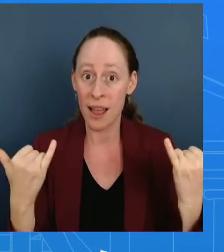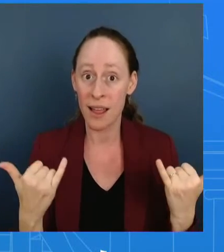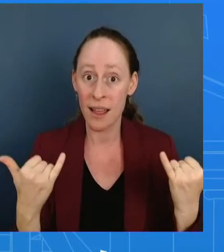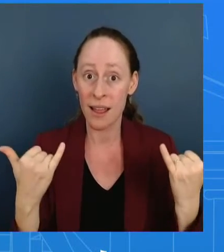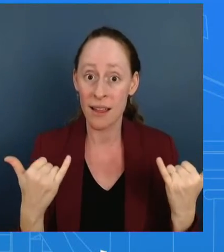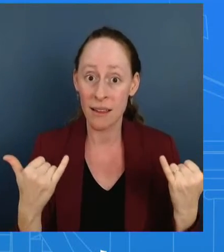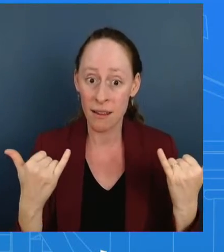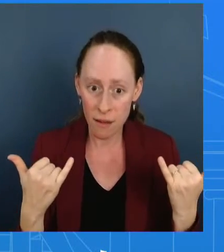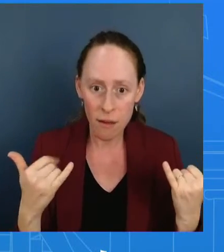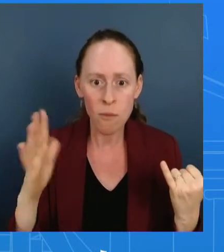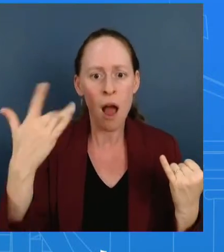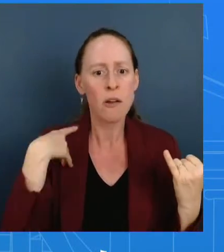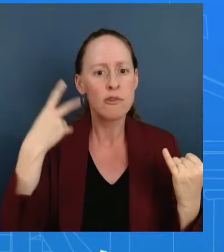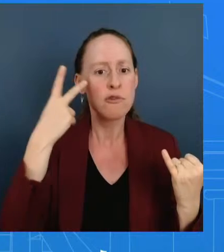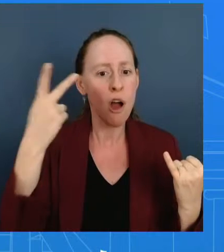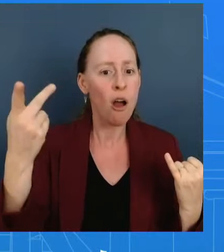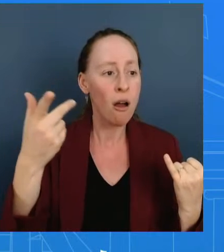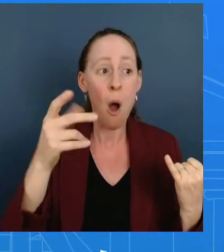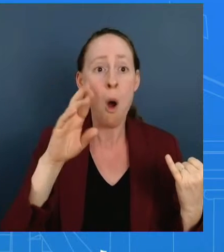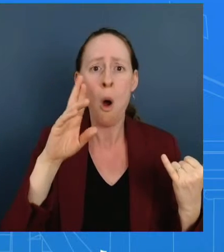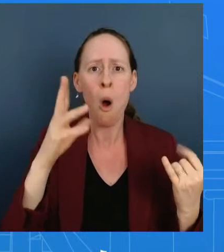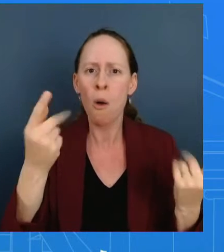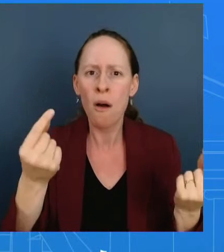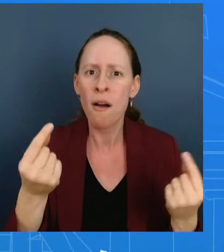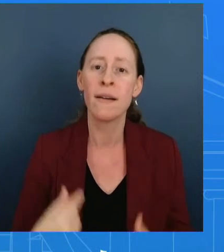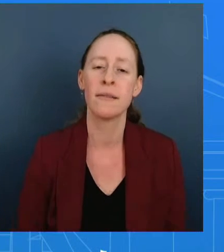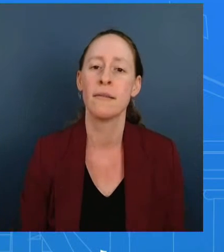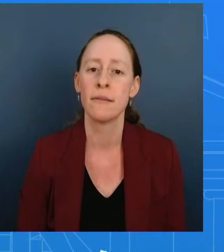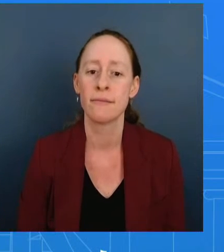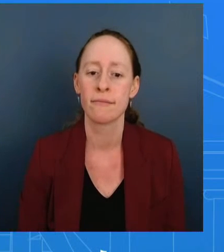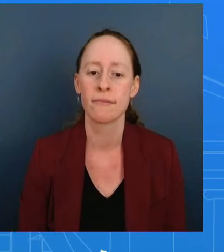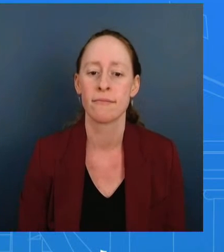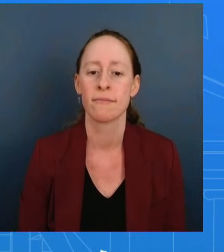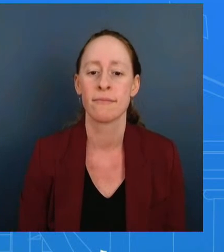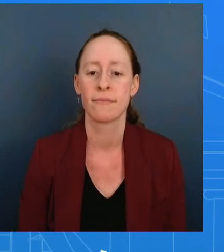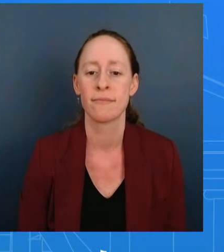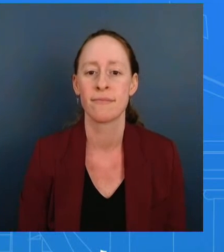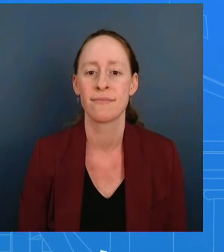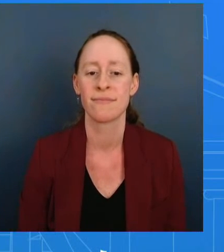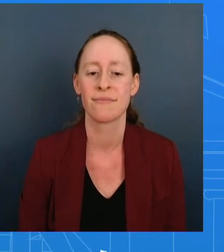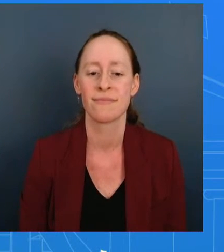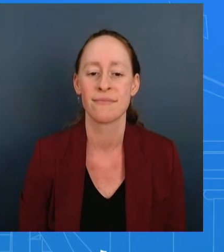obviously, this is someone who was a senator for 36 years; who was the president of the Senate as --